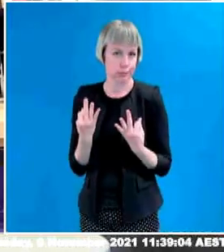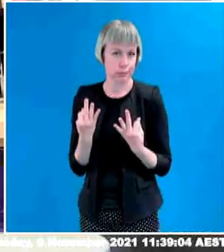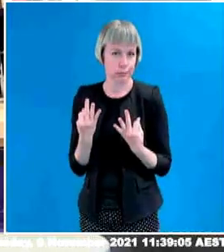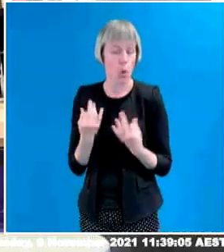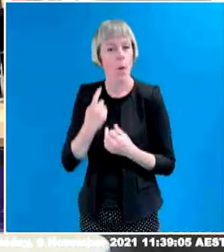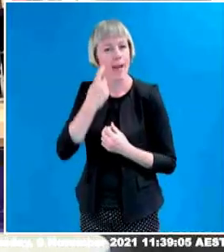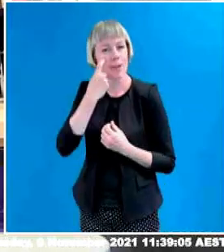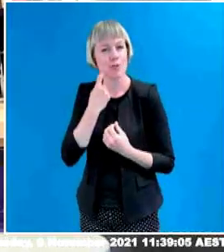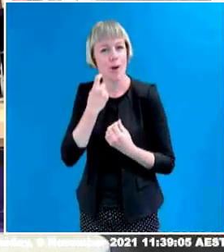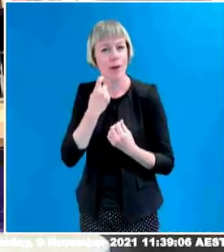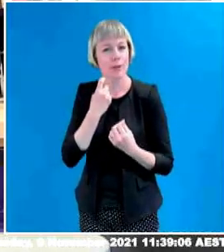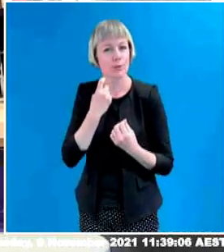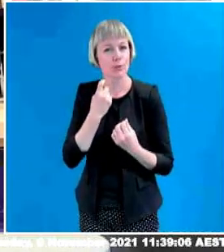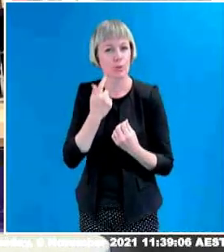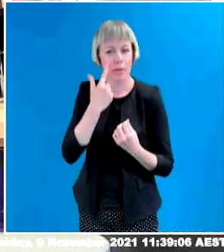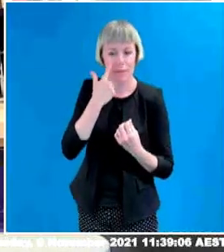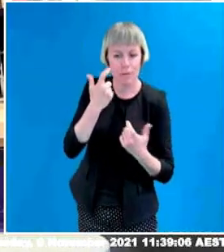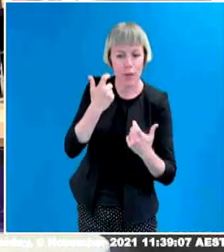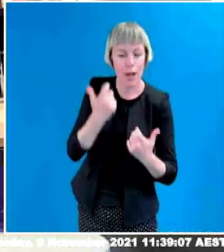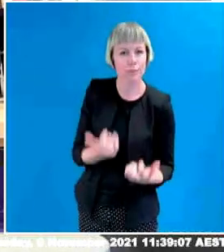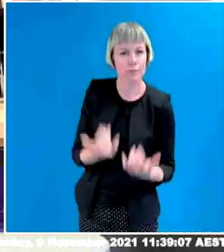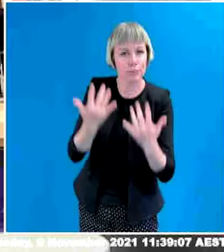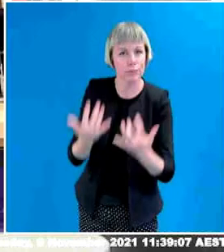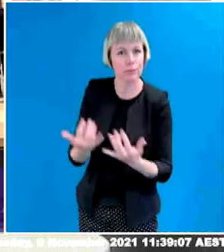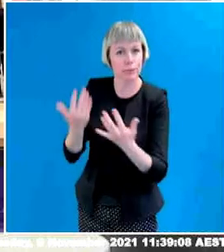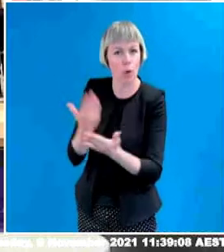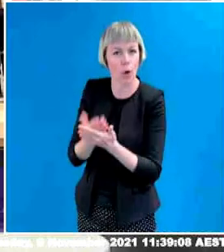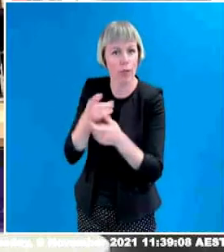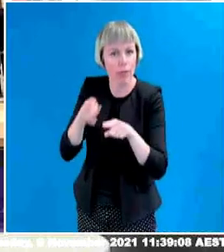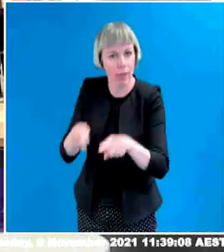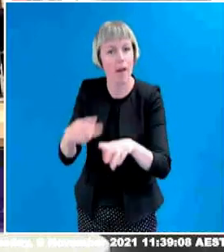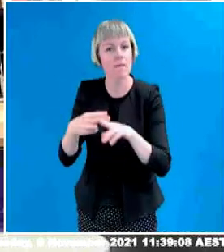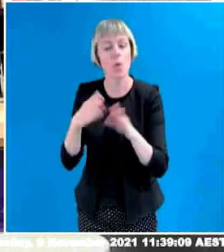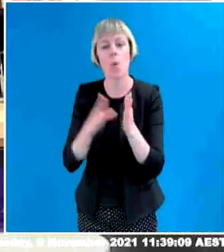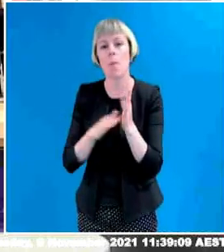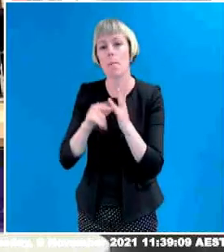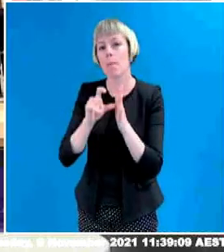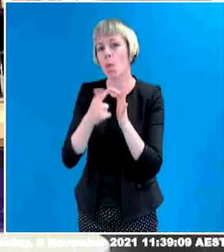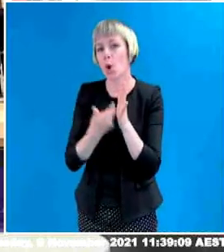in the context of the Modern Slavery Act. But there are examples.